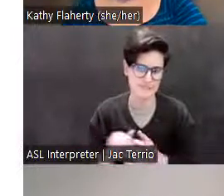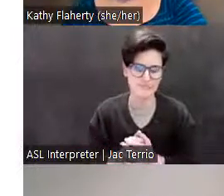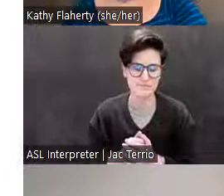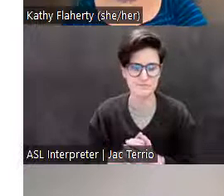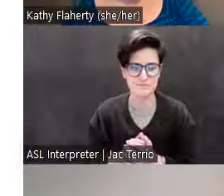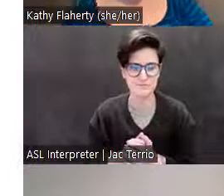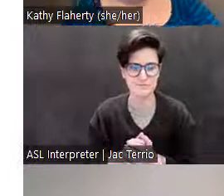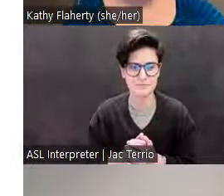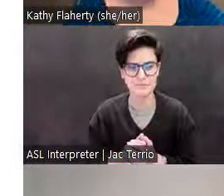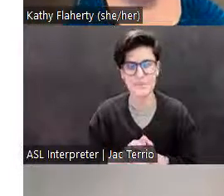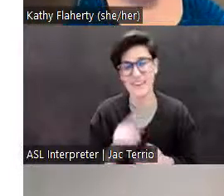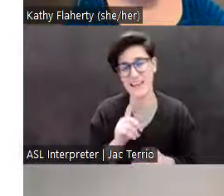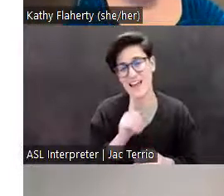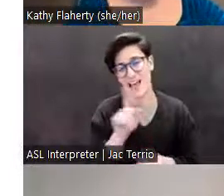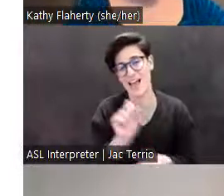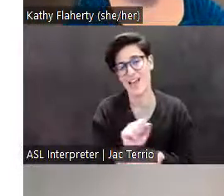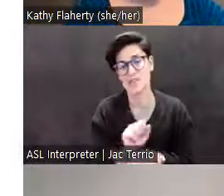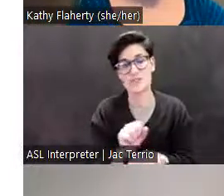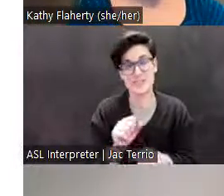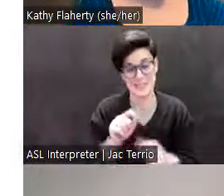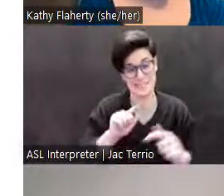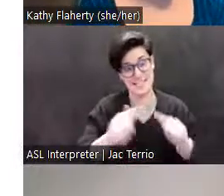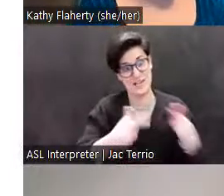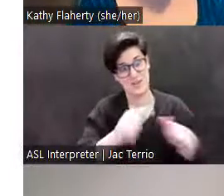fact, the interactive process, if a person needs an accommodation going through that